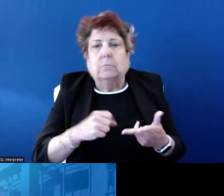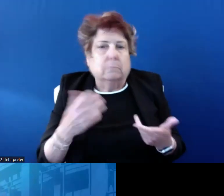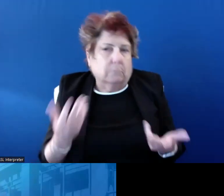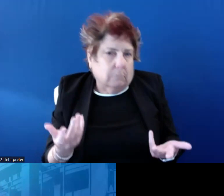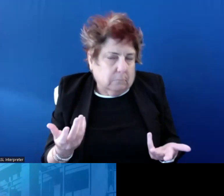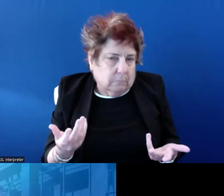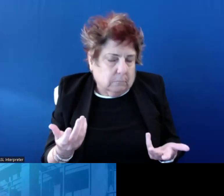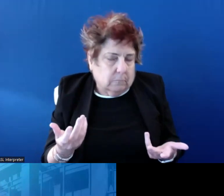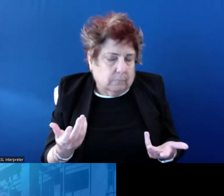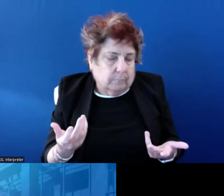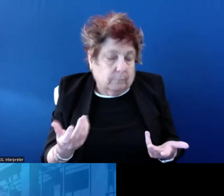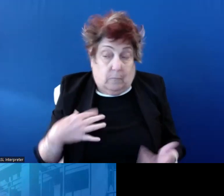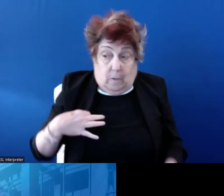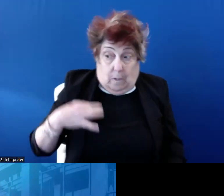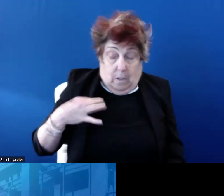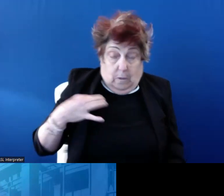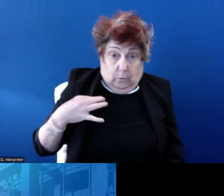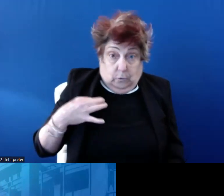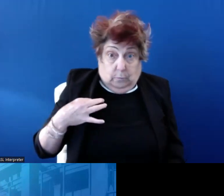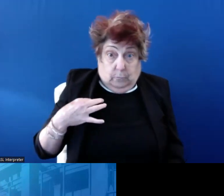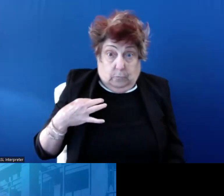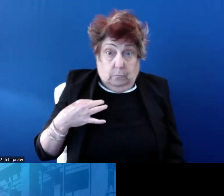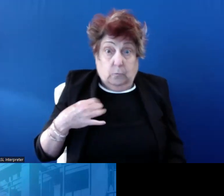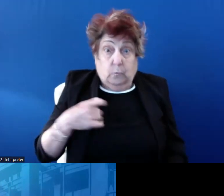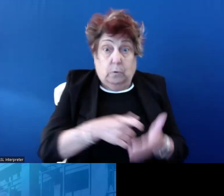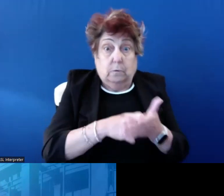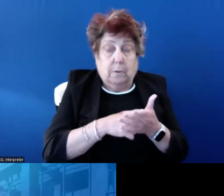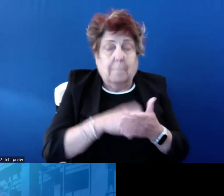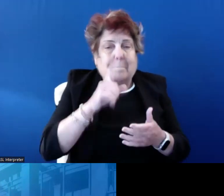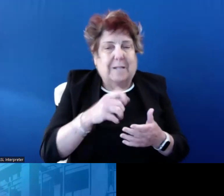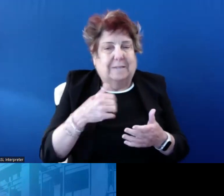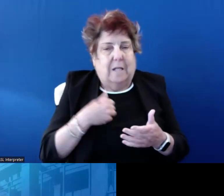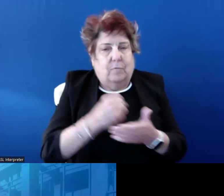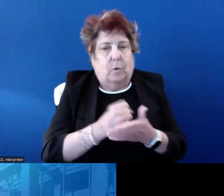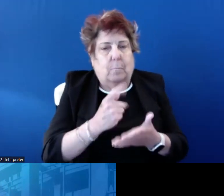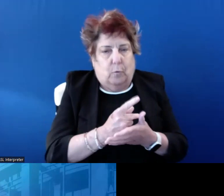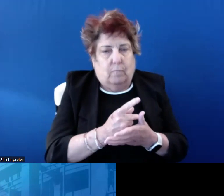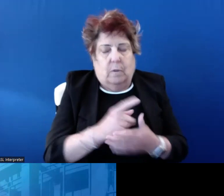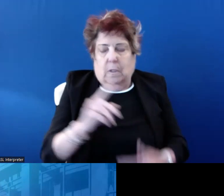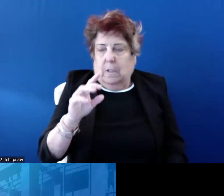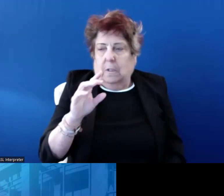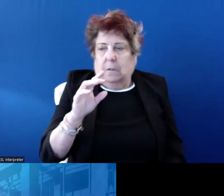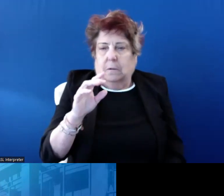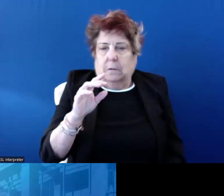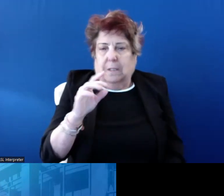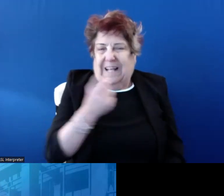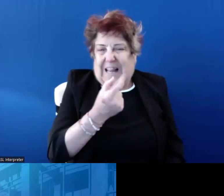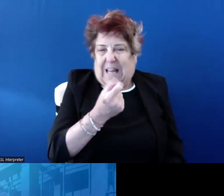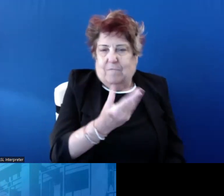criteria for a state to apply is that they do have an approved section 1115 demonstration or section 1959(i)